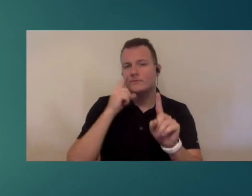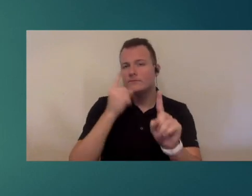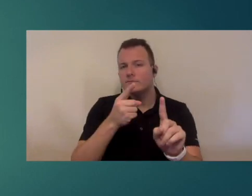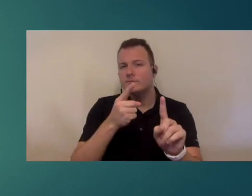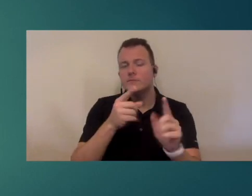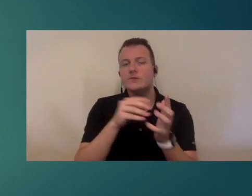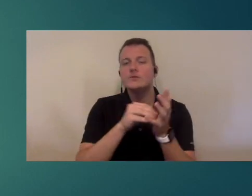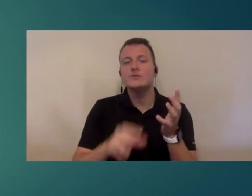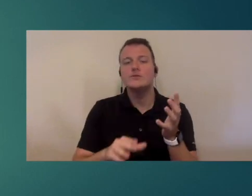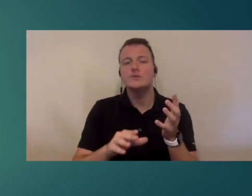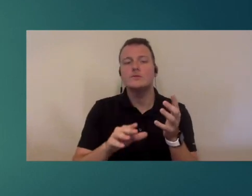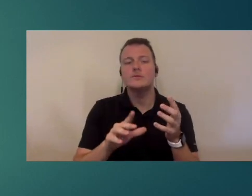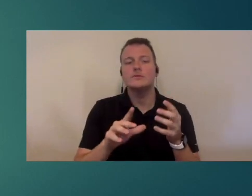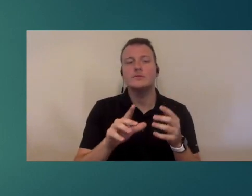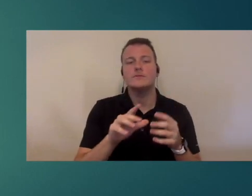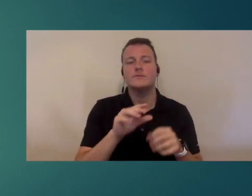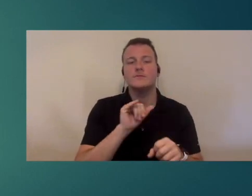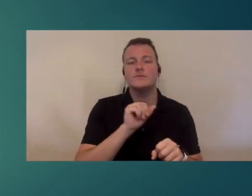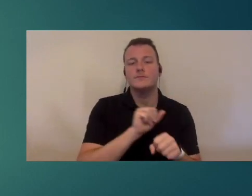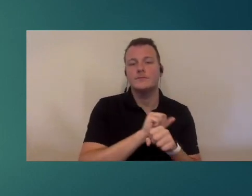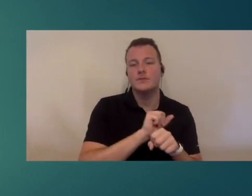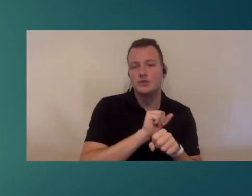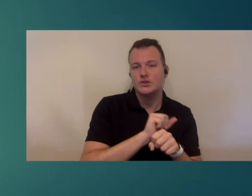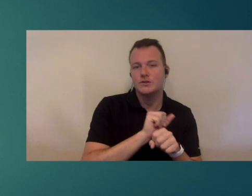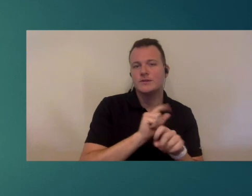student position is going to be very different from a fourth-year position.